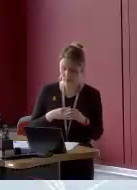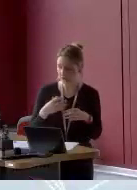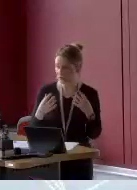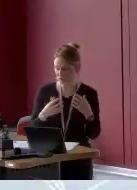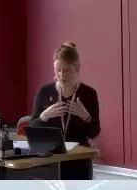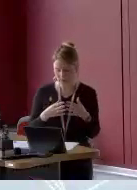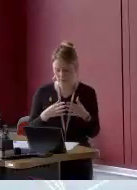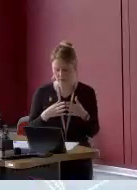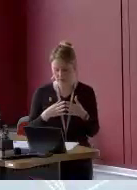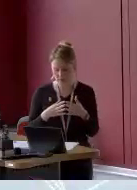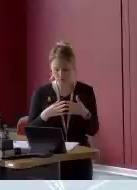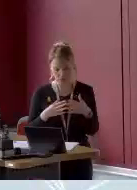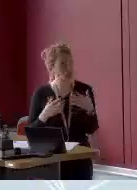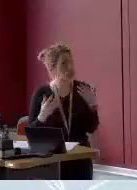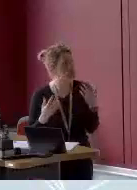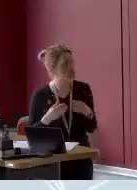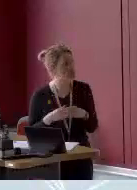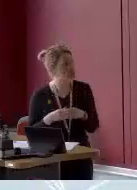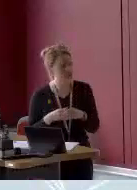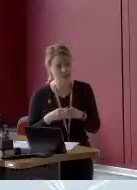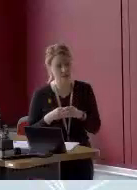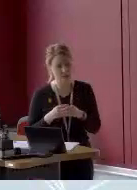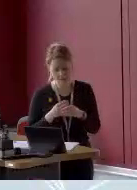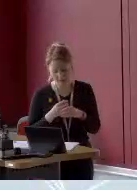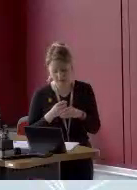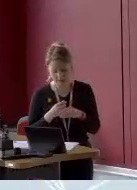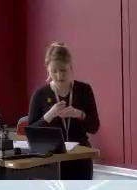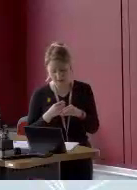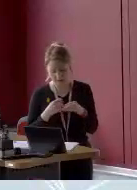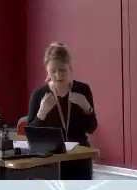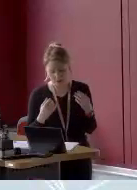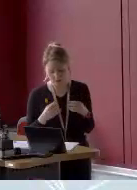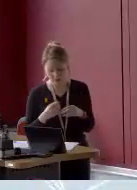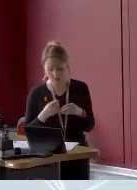and with our social media hosts. We’re hoping to prompt conversation and increase awareness and